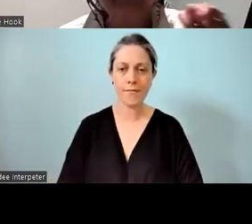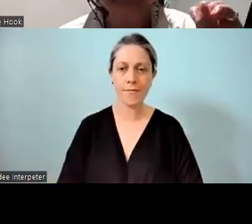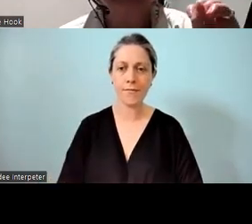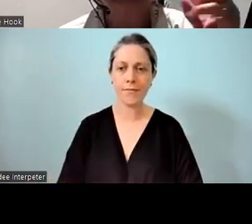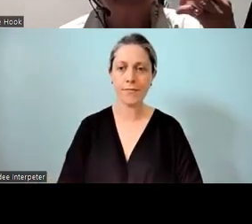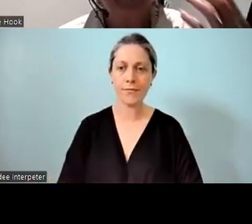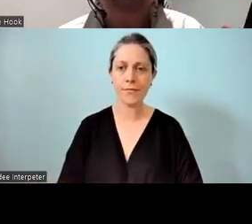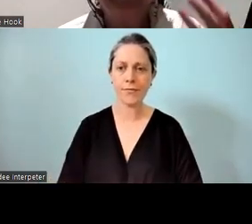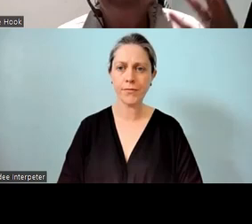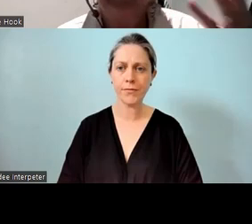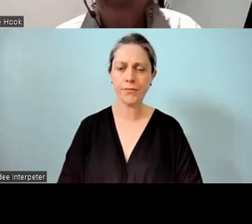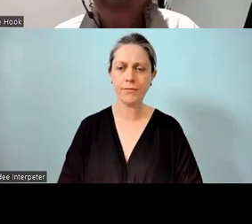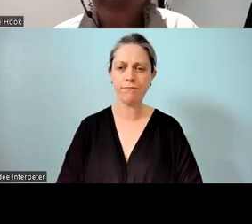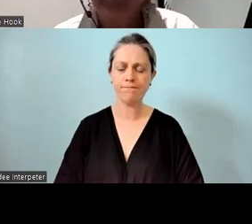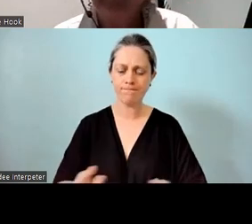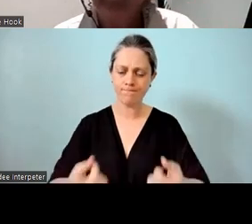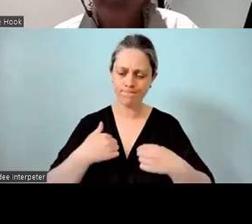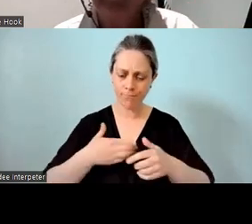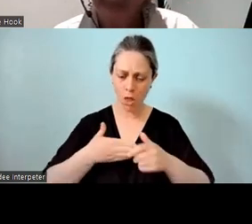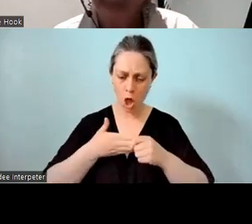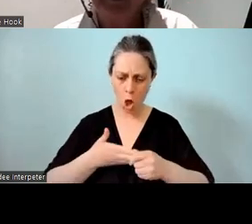giving some guidance and directions for schools